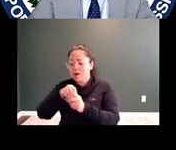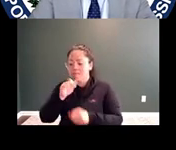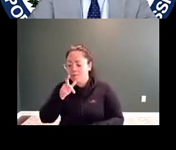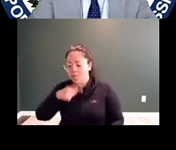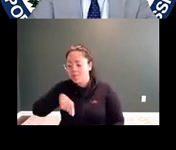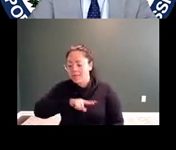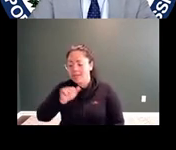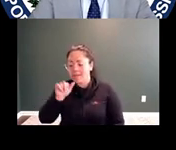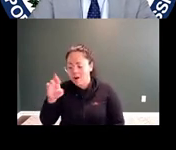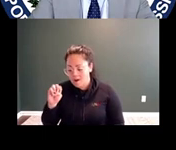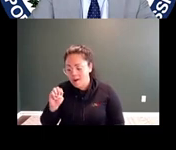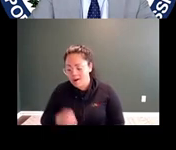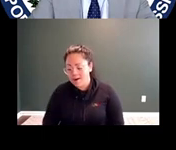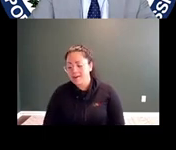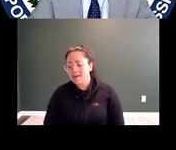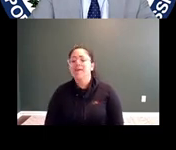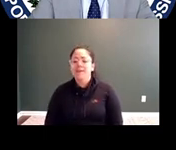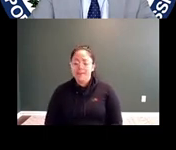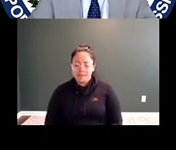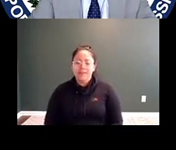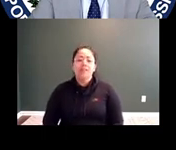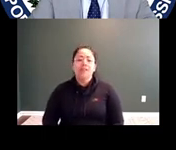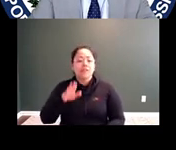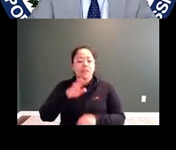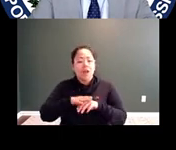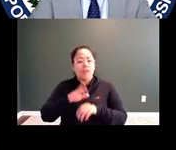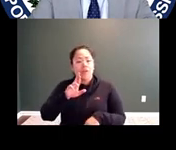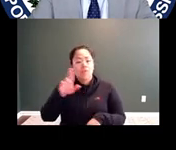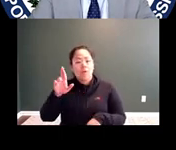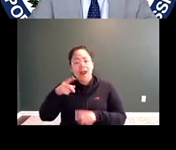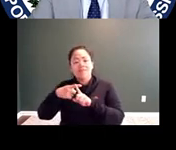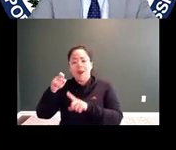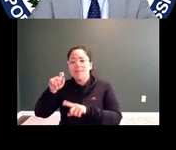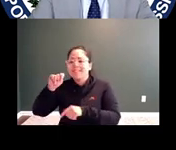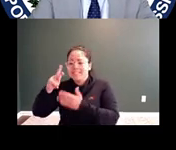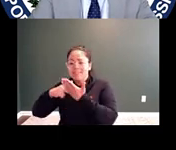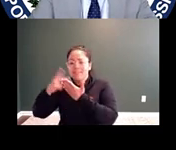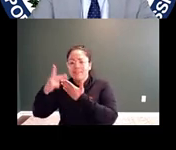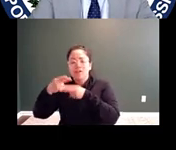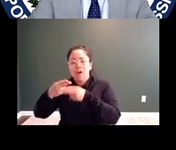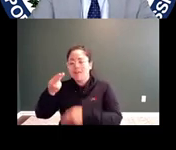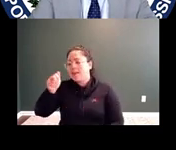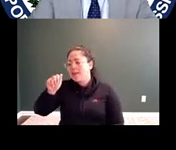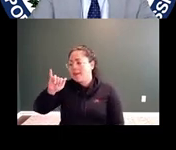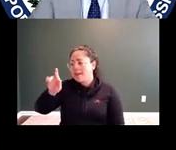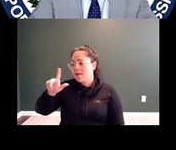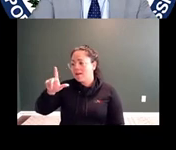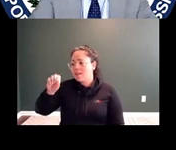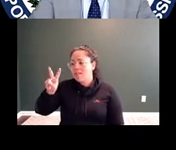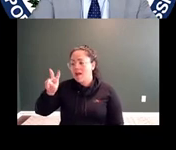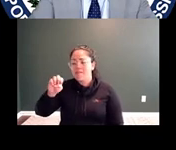And the one on the far right is from an animated short called "Hair Love" that we watched together as a group